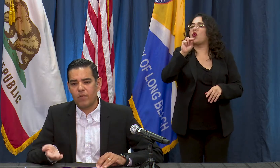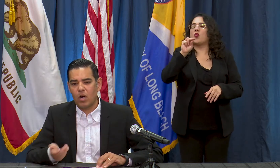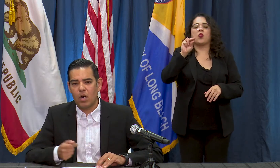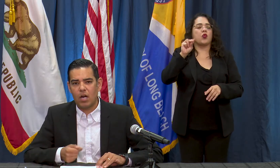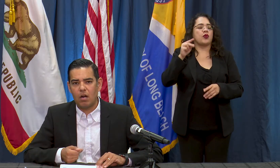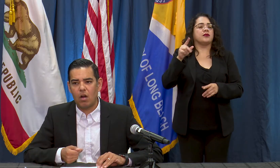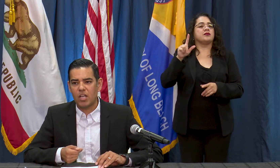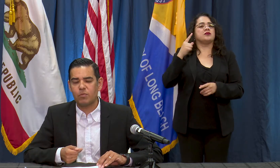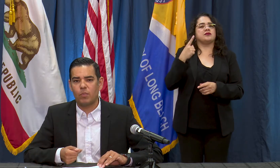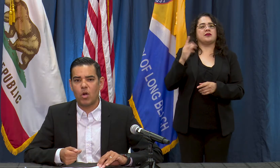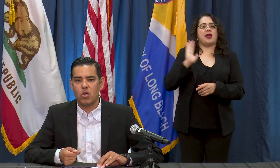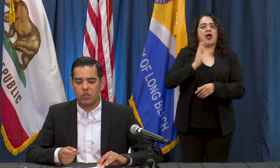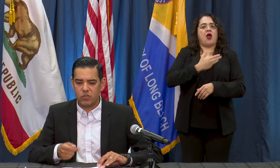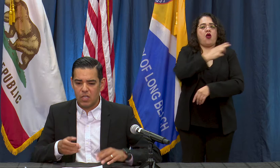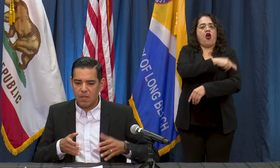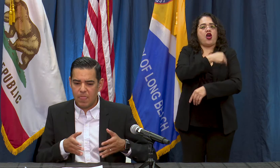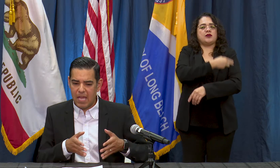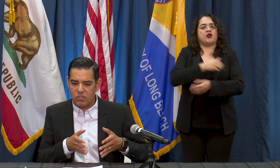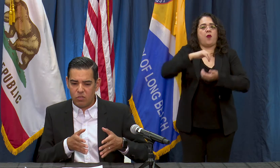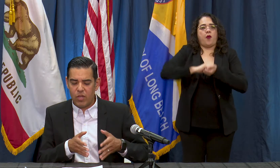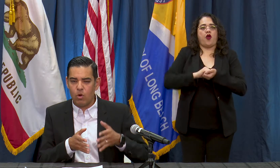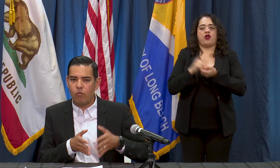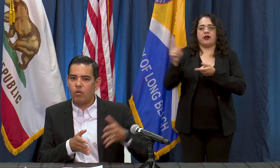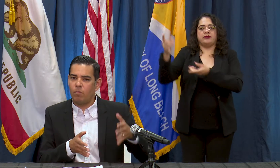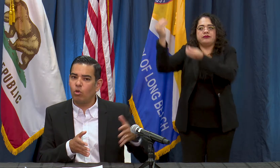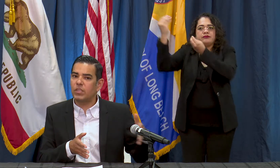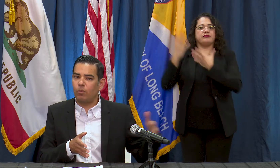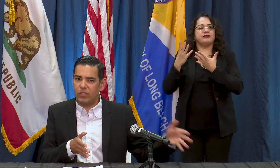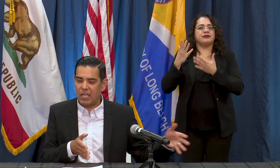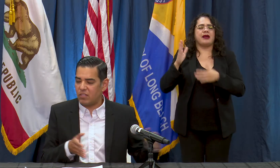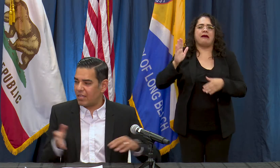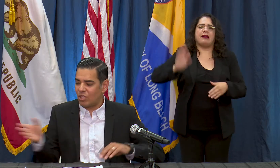of our hospital partners and so they were over multiple days and actually